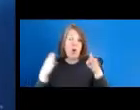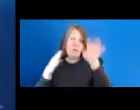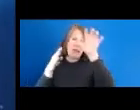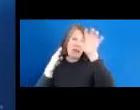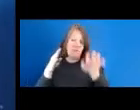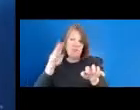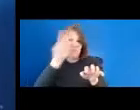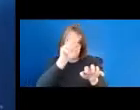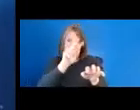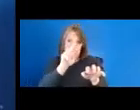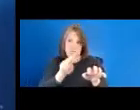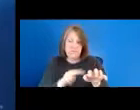16:35:23 >> SPEAKER: 16:35:23 [ UNINTELLIGIBLE ]